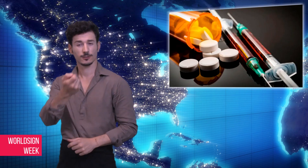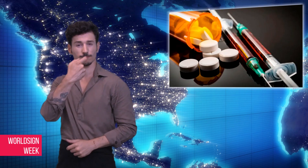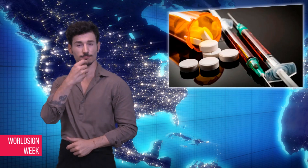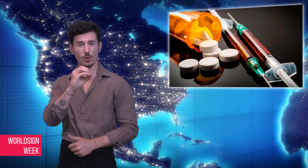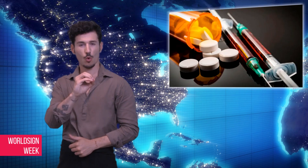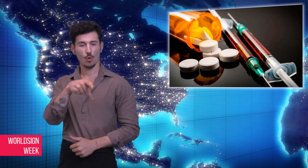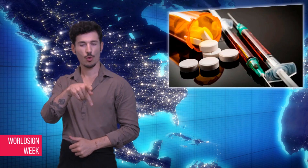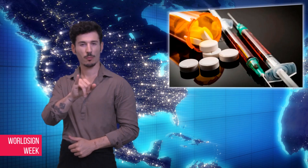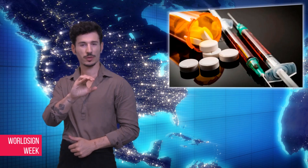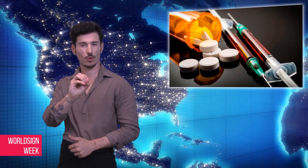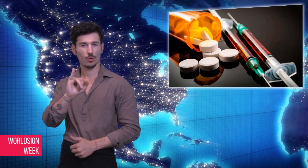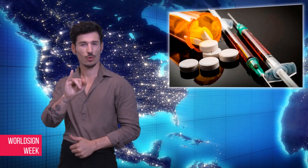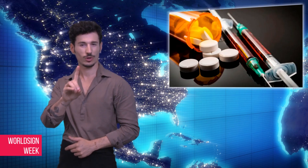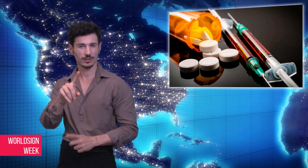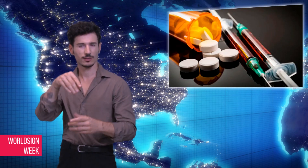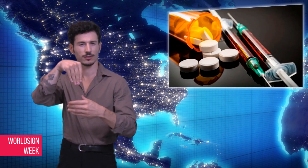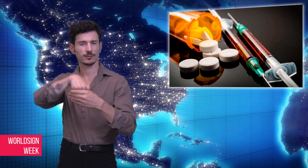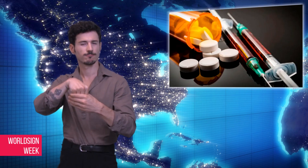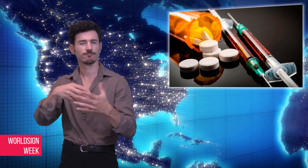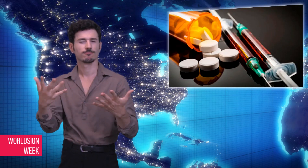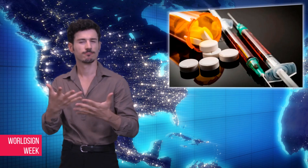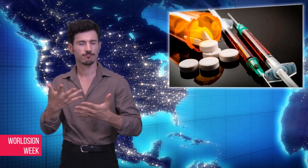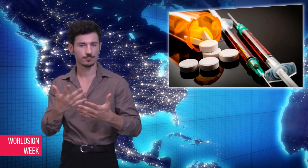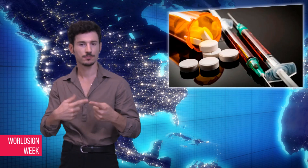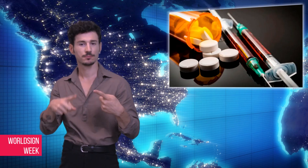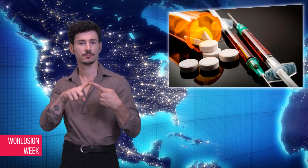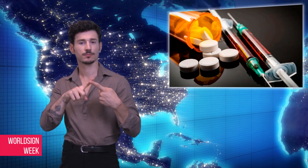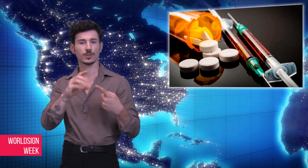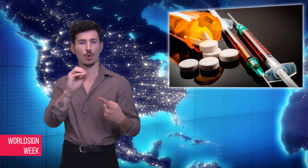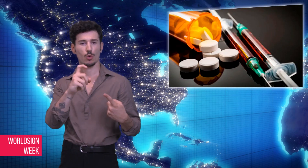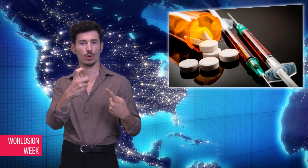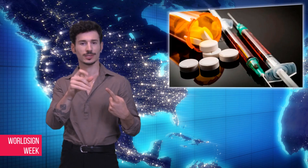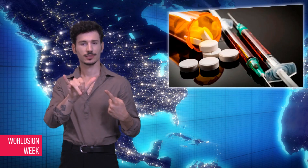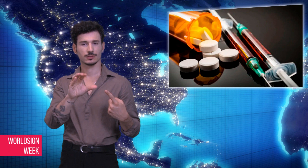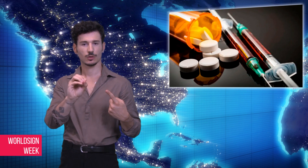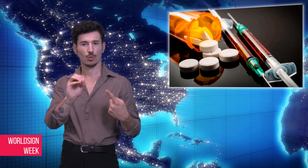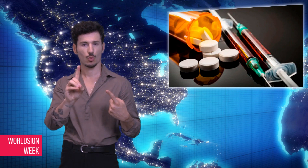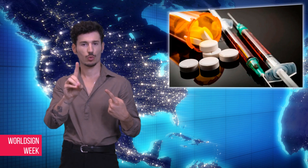Opioids are a class of drugs that include